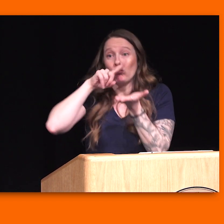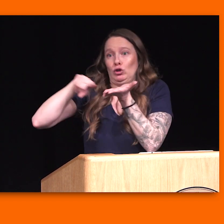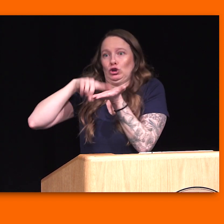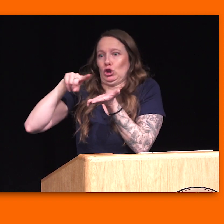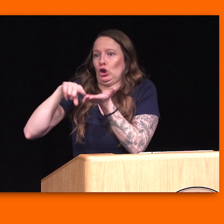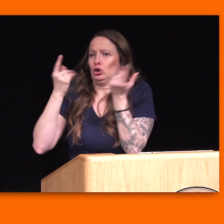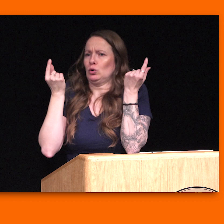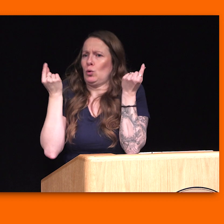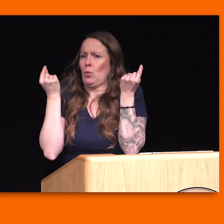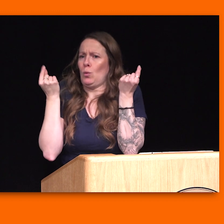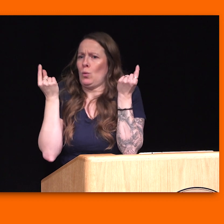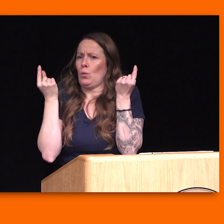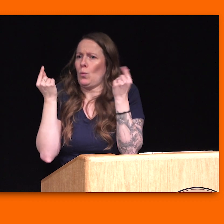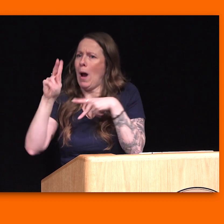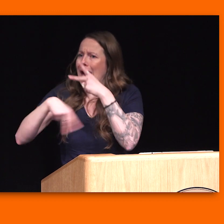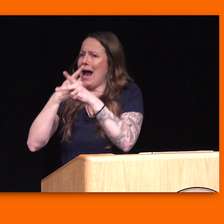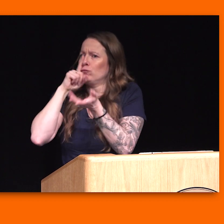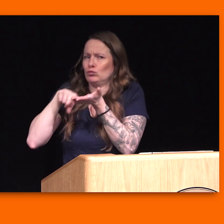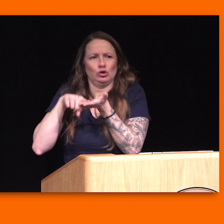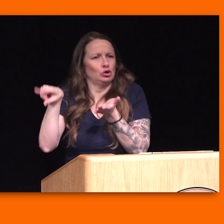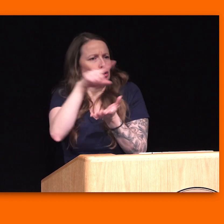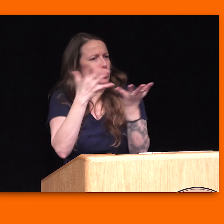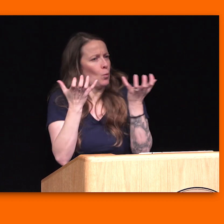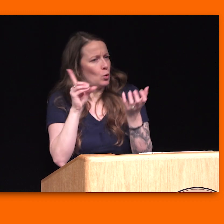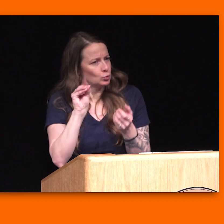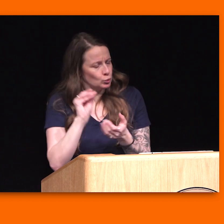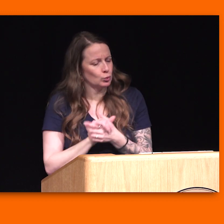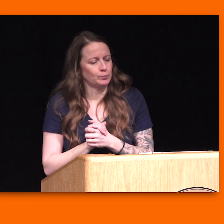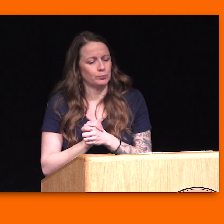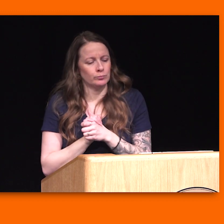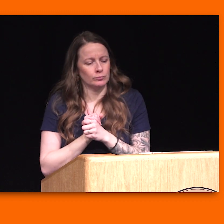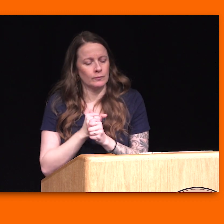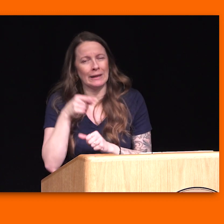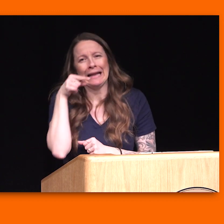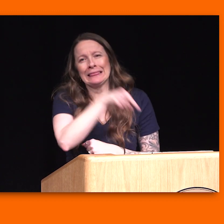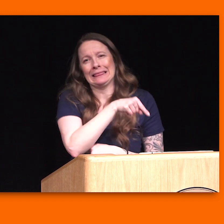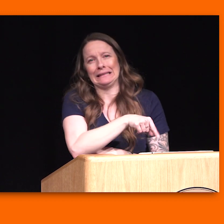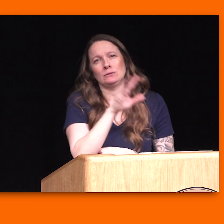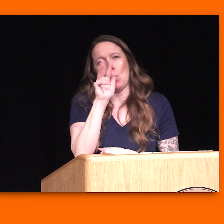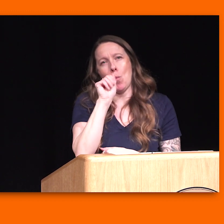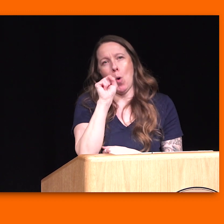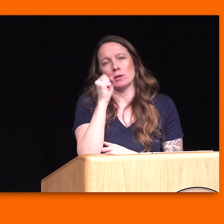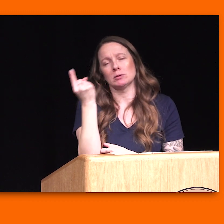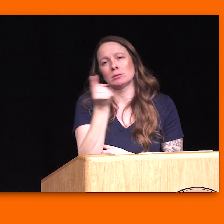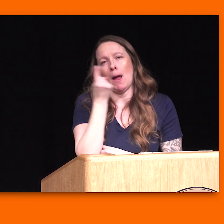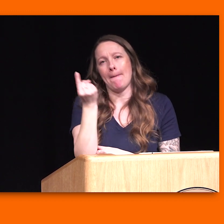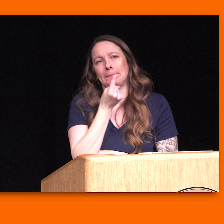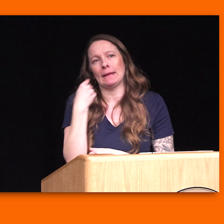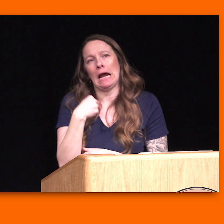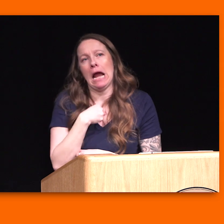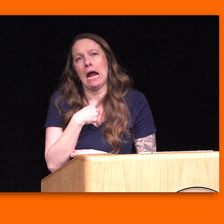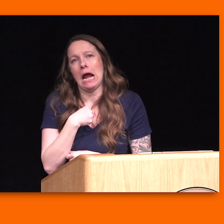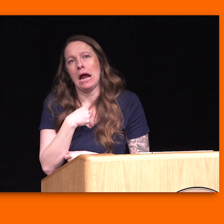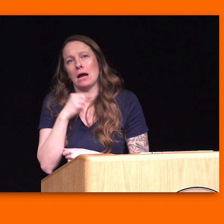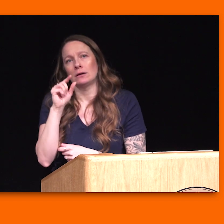Community does relate to, uh, environment. So, think also about the kind of research you want to do.